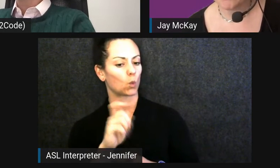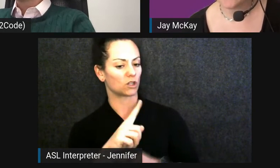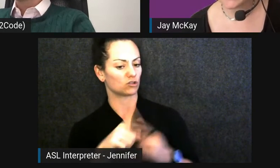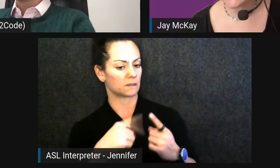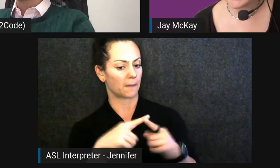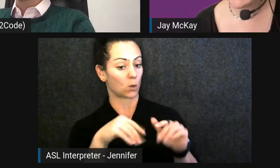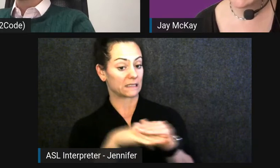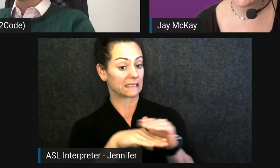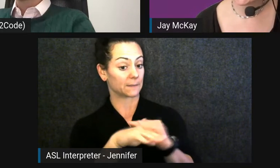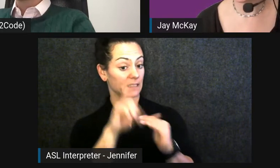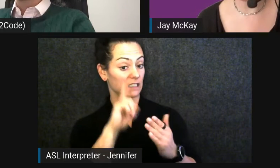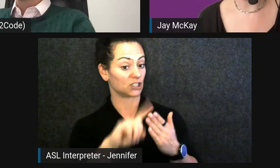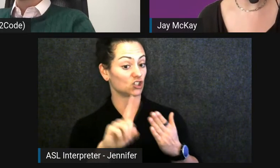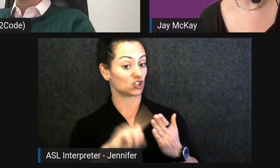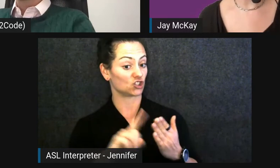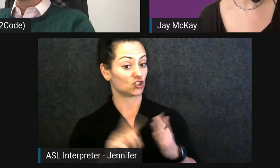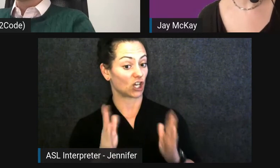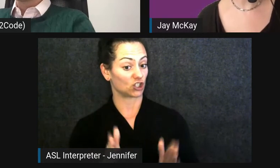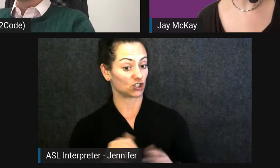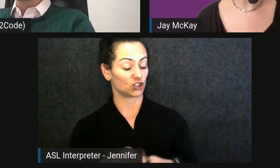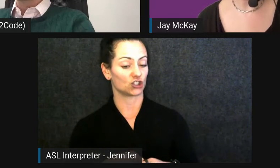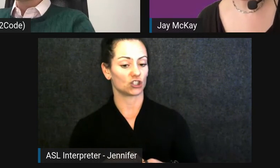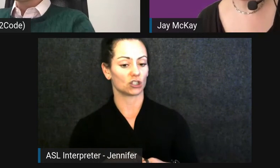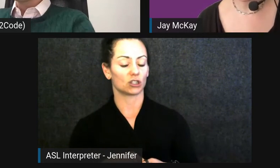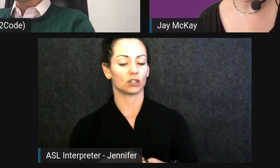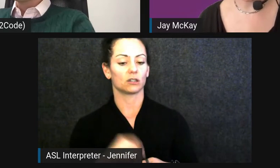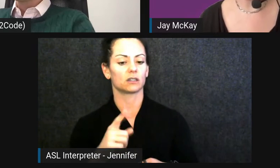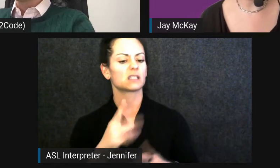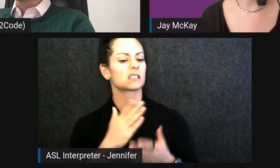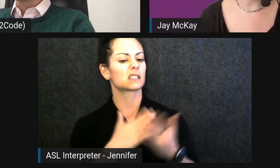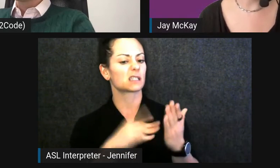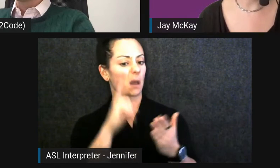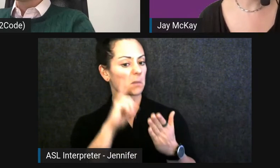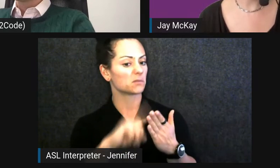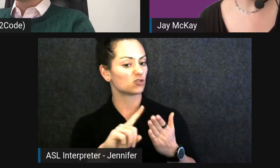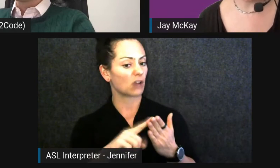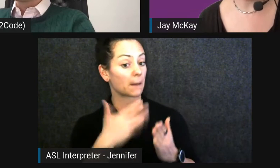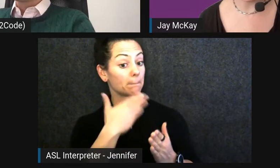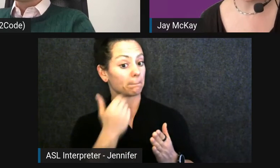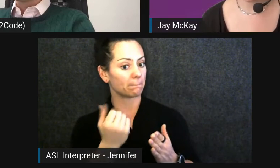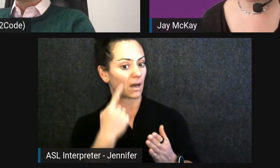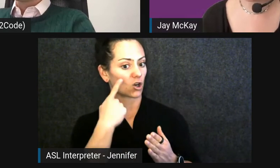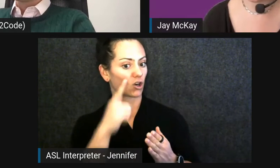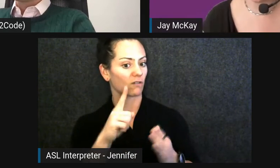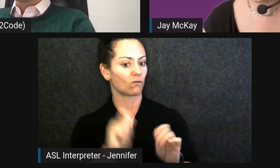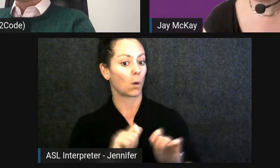The first one is just, "Are there some checkers that are better for bigger websites versus smaller?"